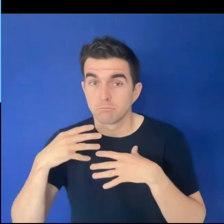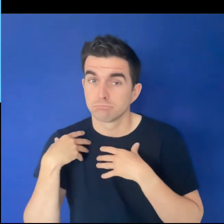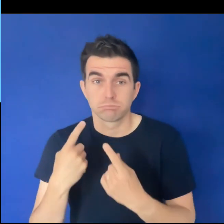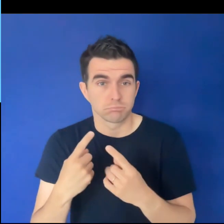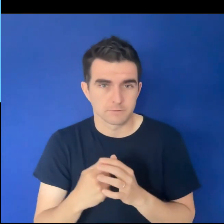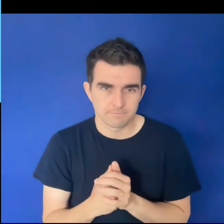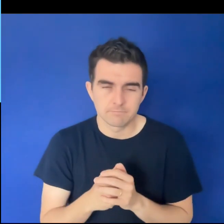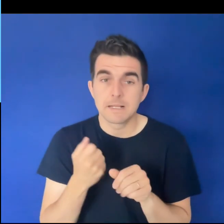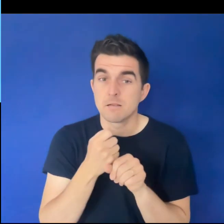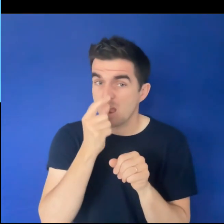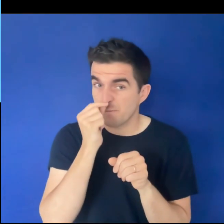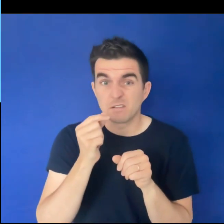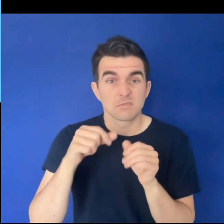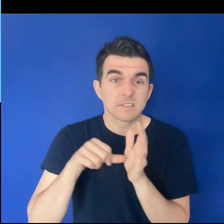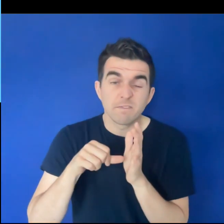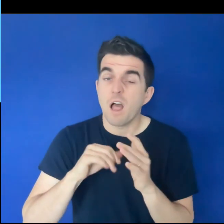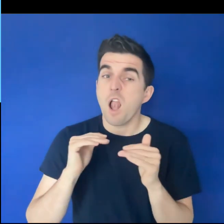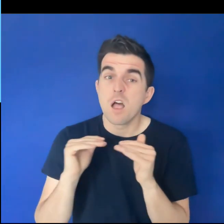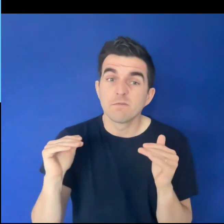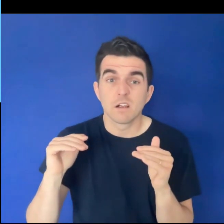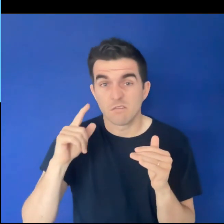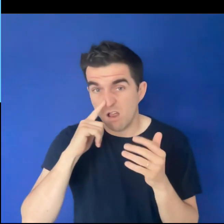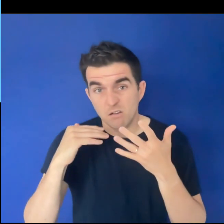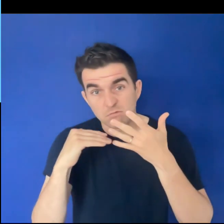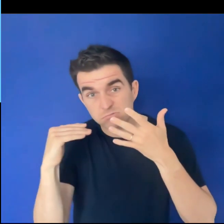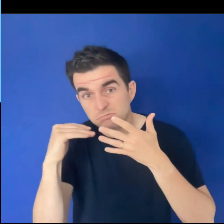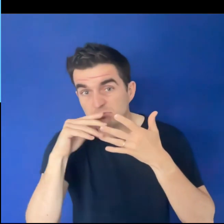The game can be played with different levels of difficulty,